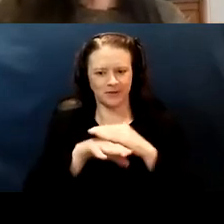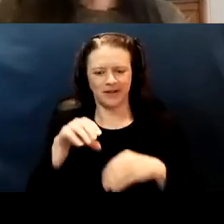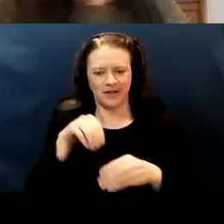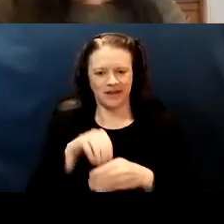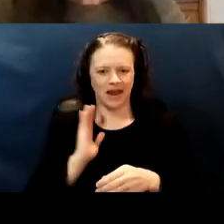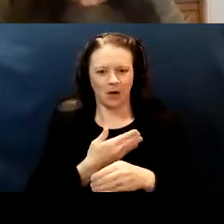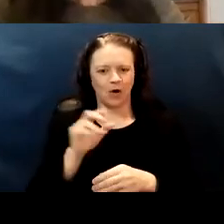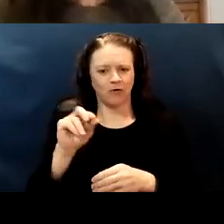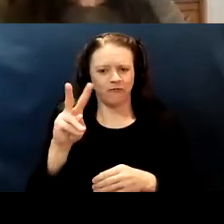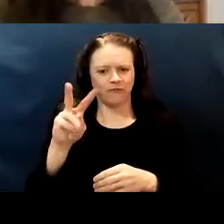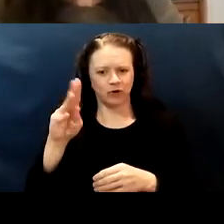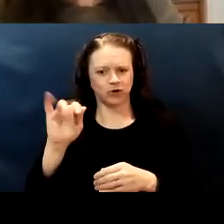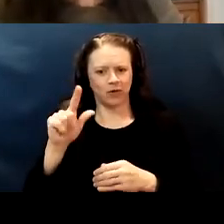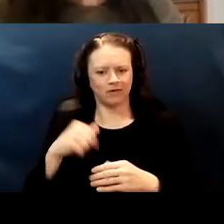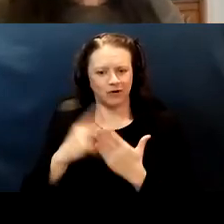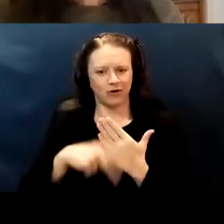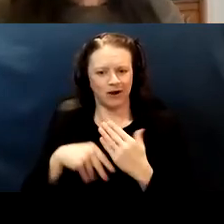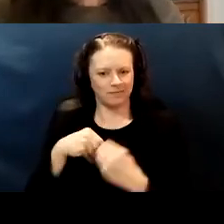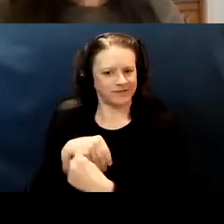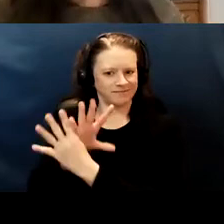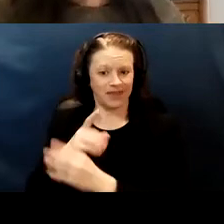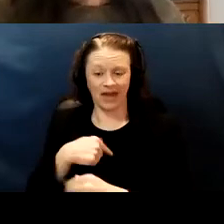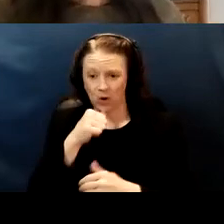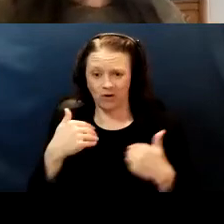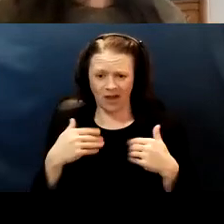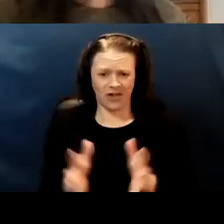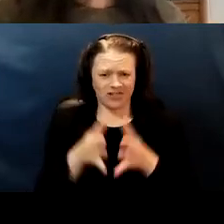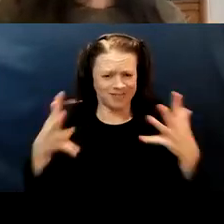So since I don't have a lot of time today, I wanted to just